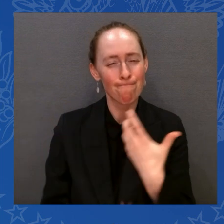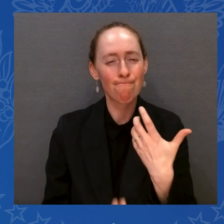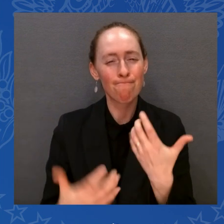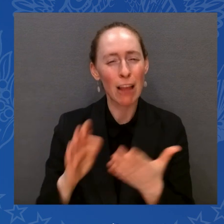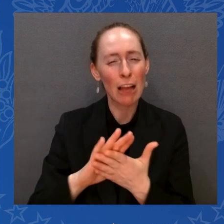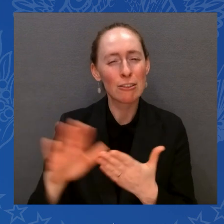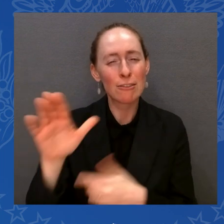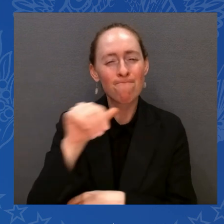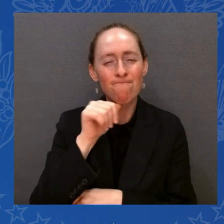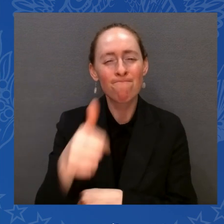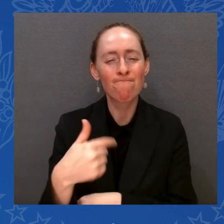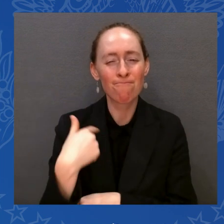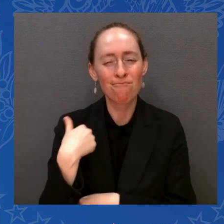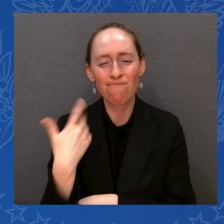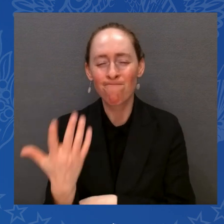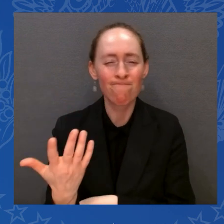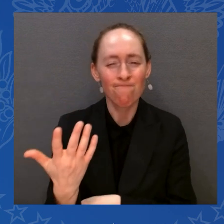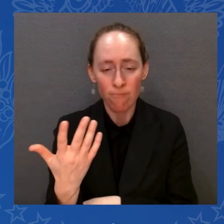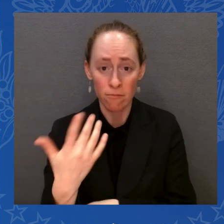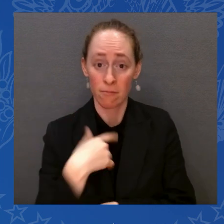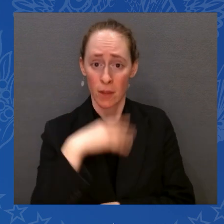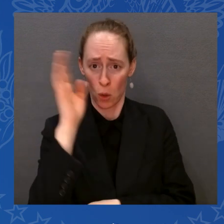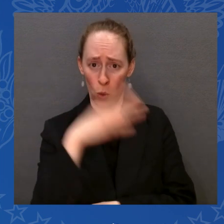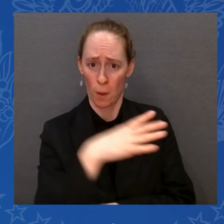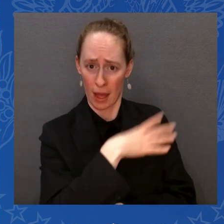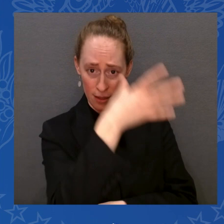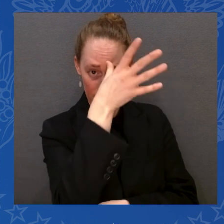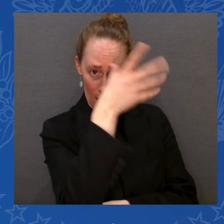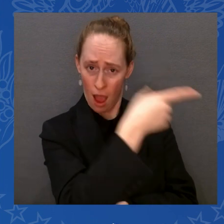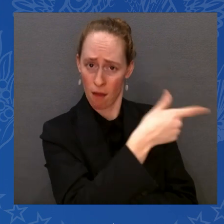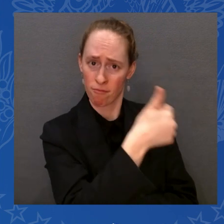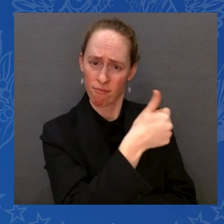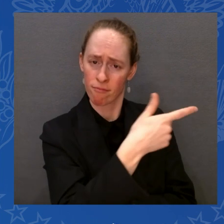I found a contractor who then connected me with the Wisconsin Labors Apprenticeship Program.